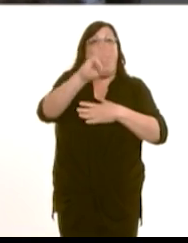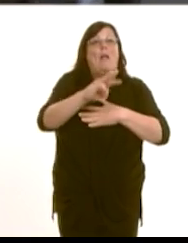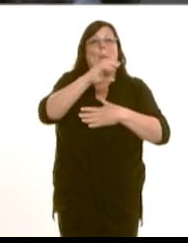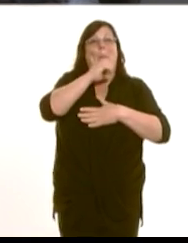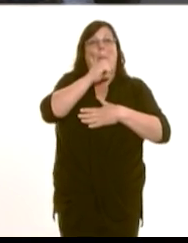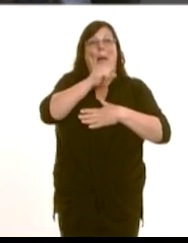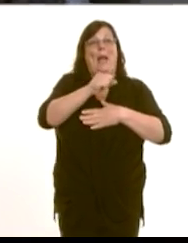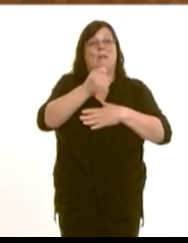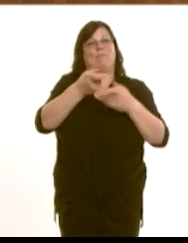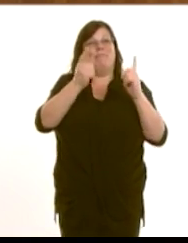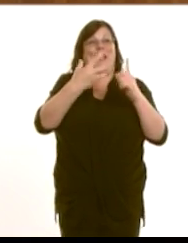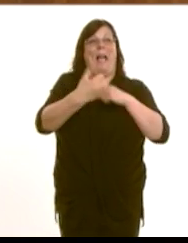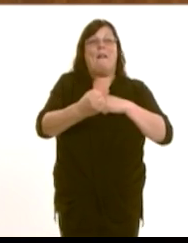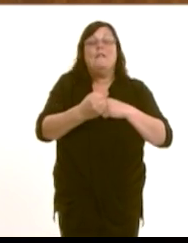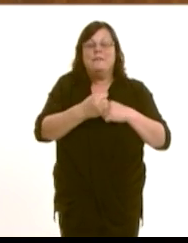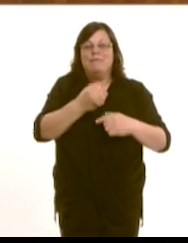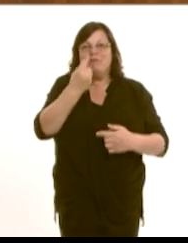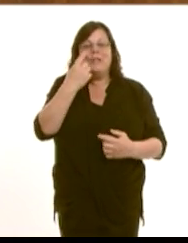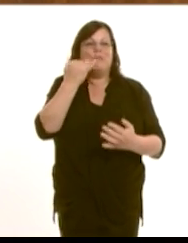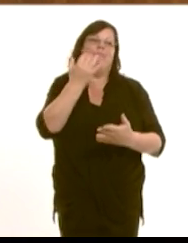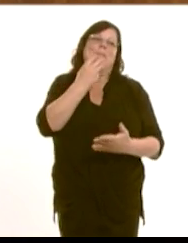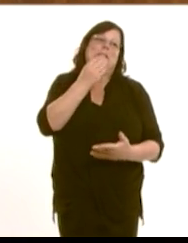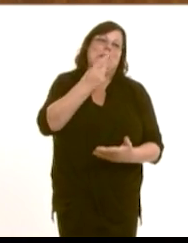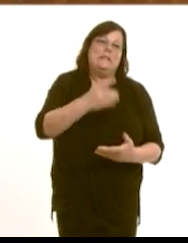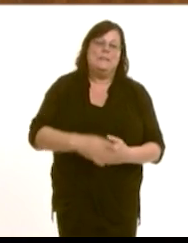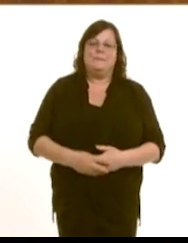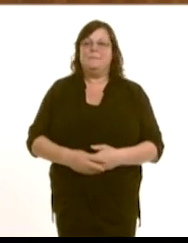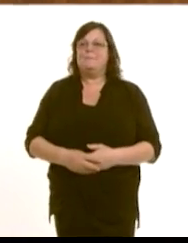Y Llywydd / The Presiding Officer: The leader of the opposition, Leanne Wood. Leanne Wood: Diolch, Lywydd.